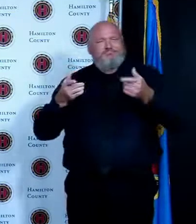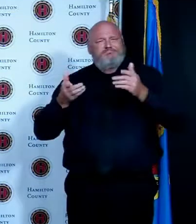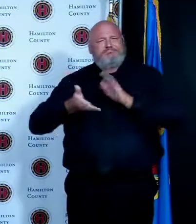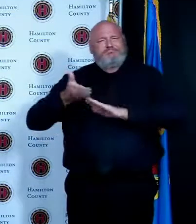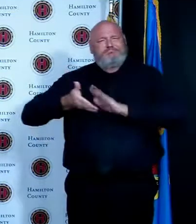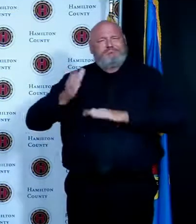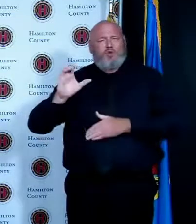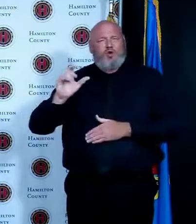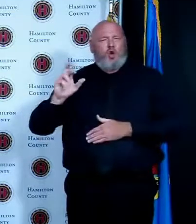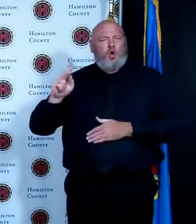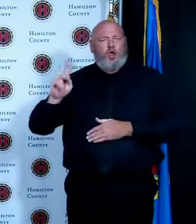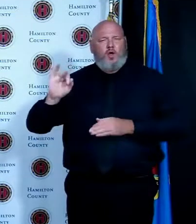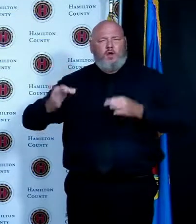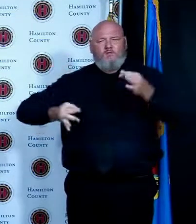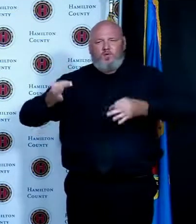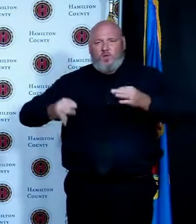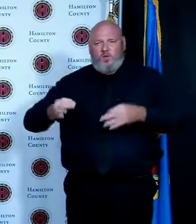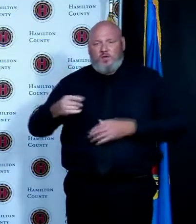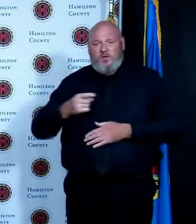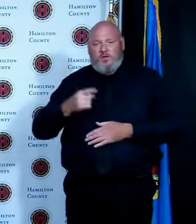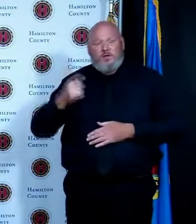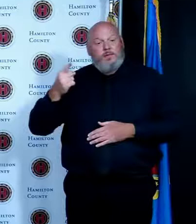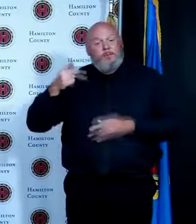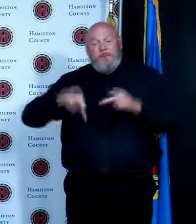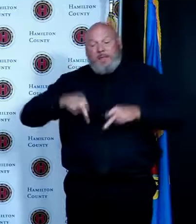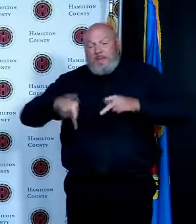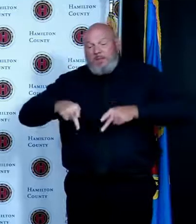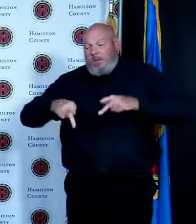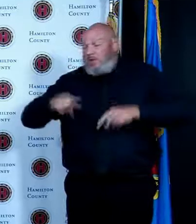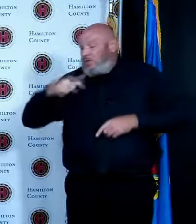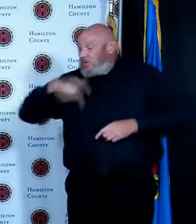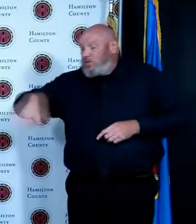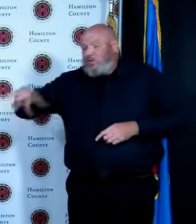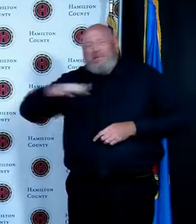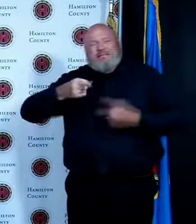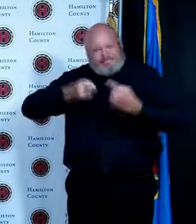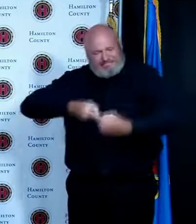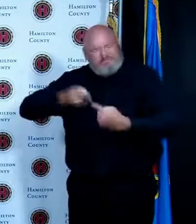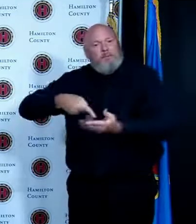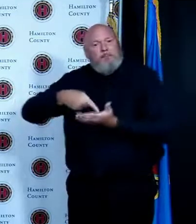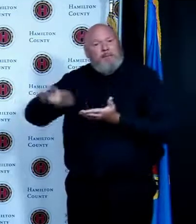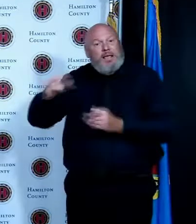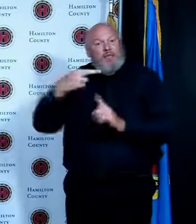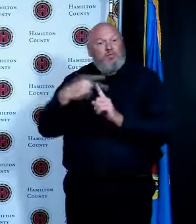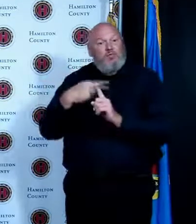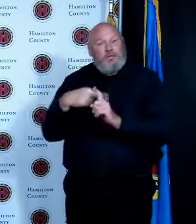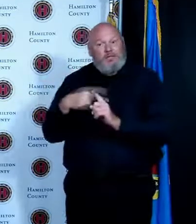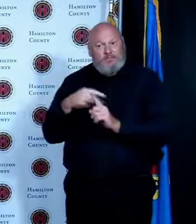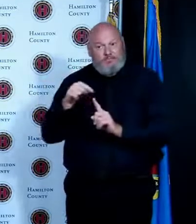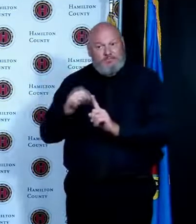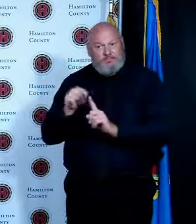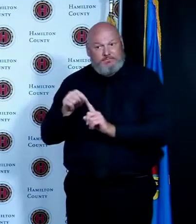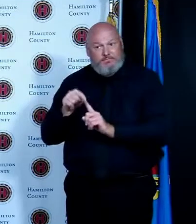uh to pay their rent and so uh Aftab and as I said Greg Landsman have done a lot of work in partnership with others